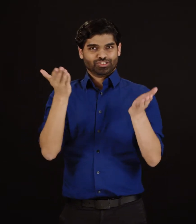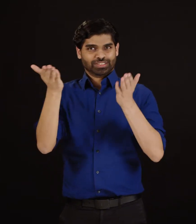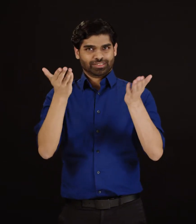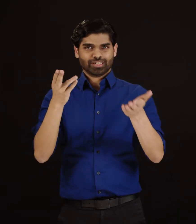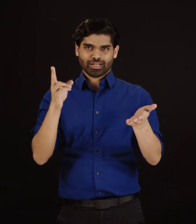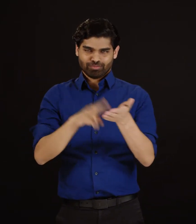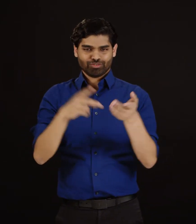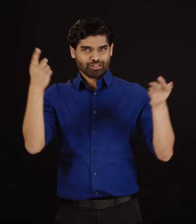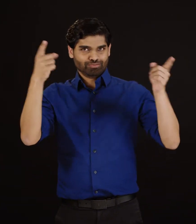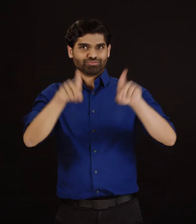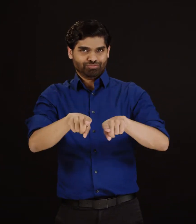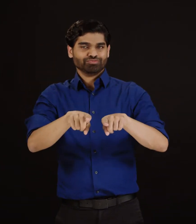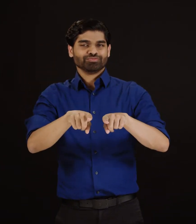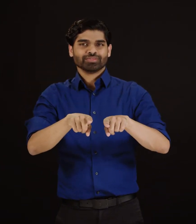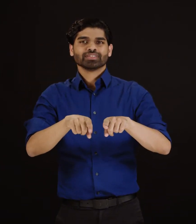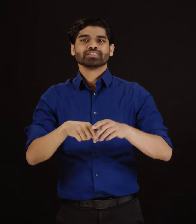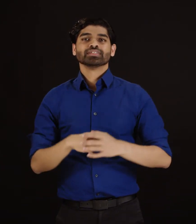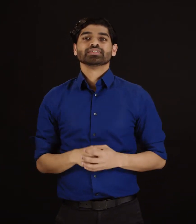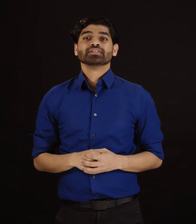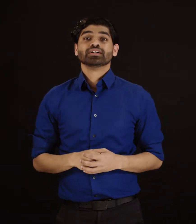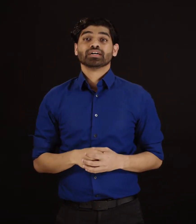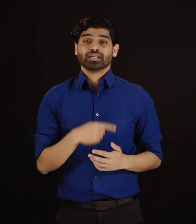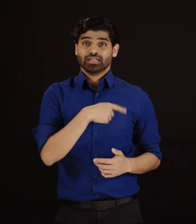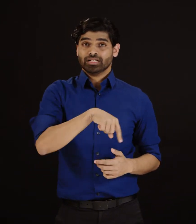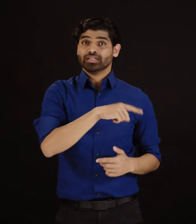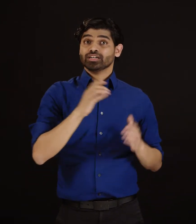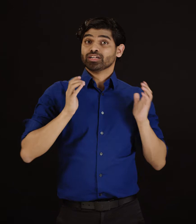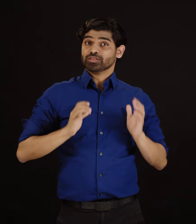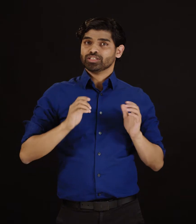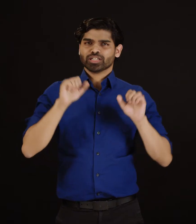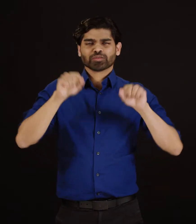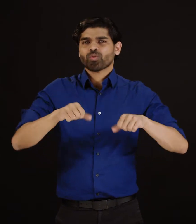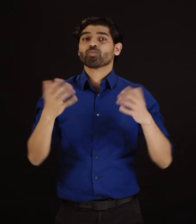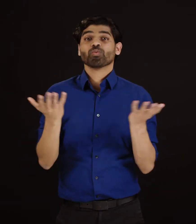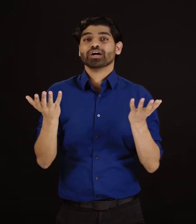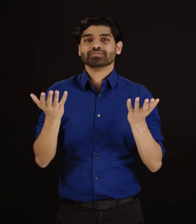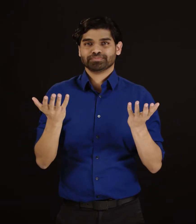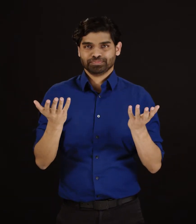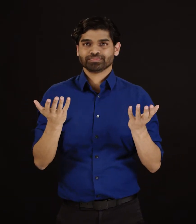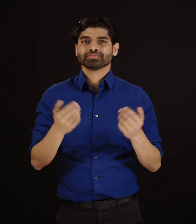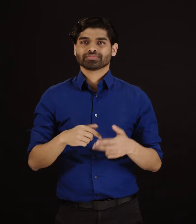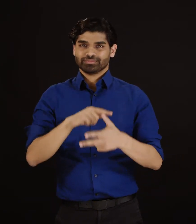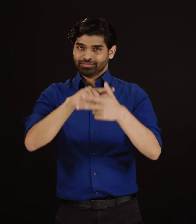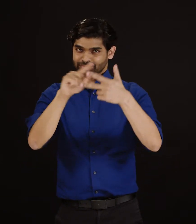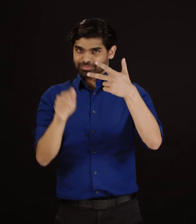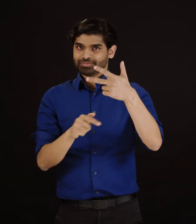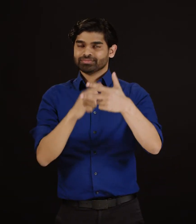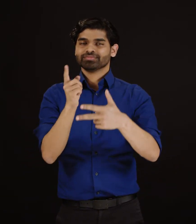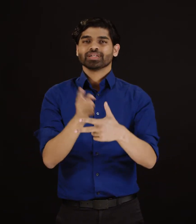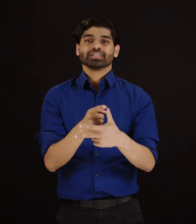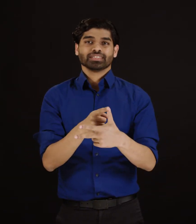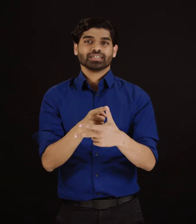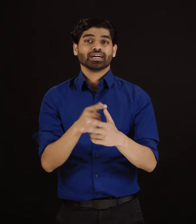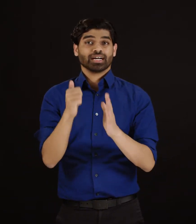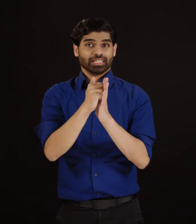although the permissions of each may be different, and may vary by service provider. For example, only account holders